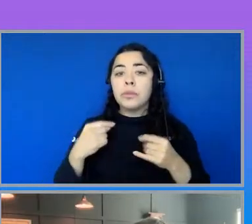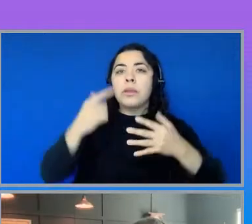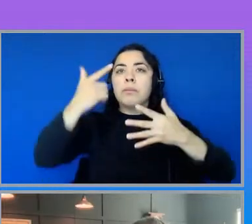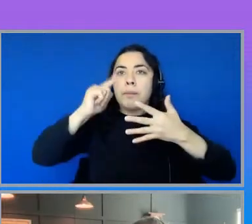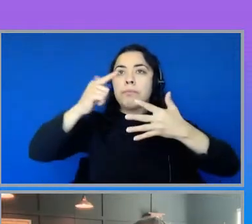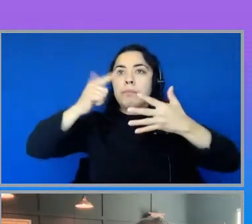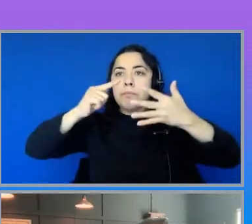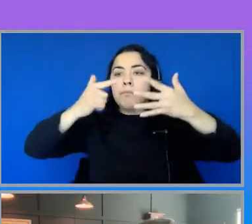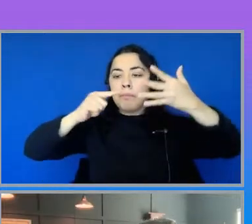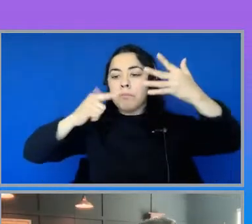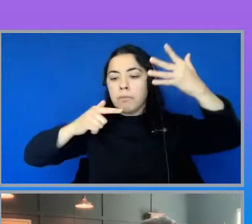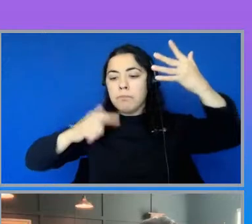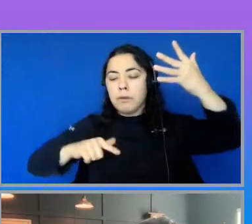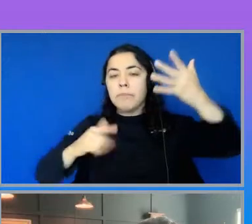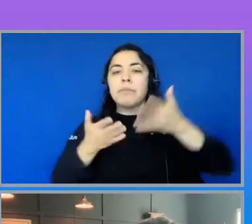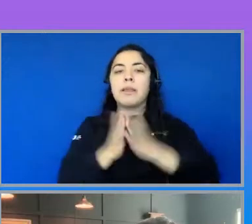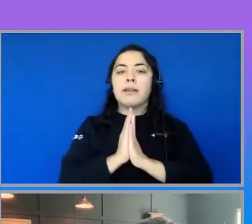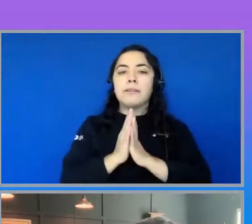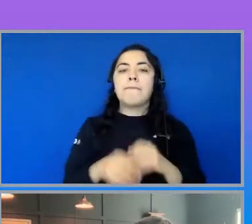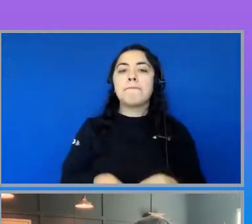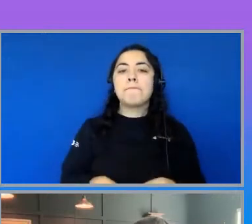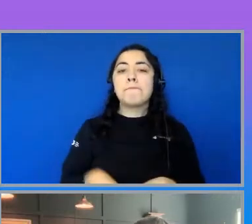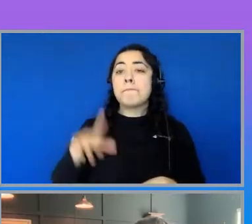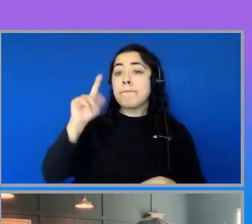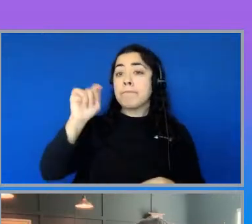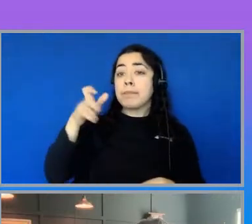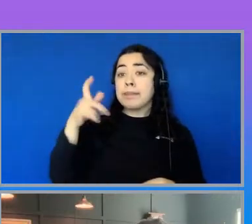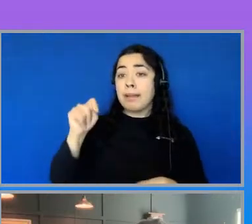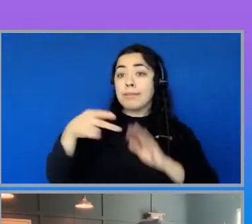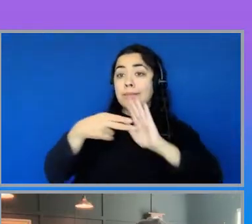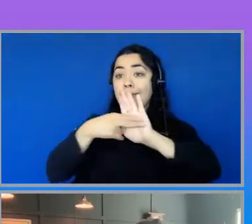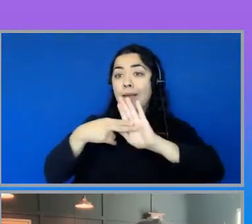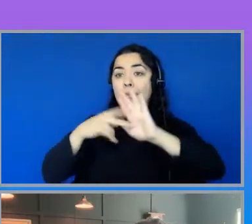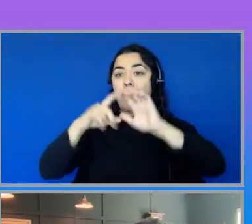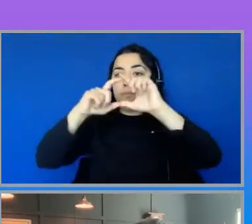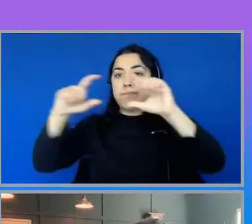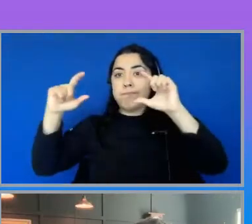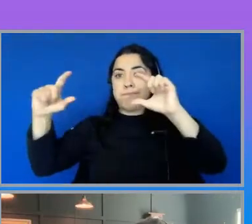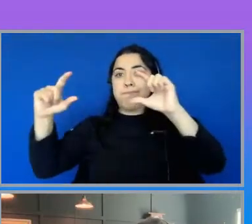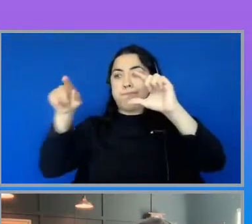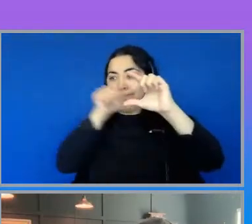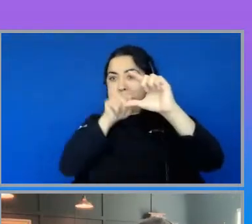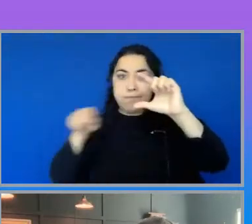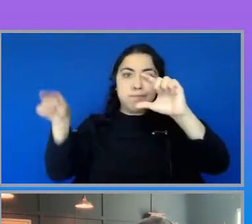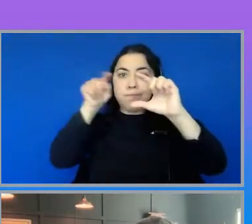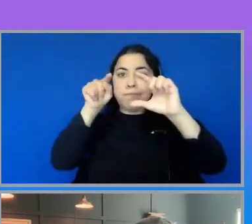our question starting with the text label. Is the text label